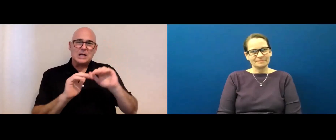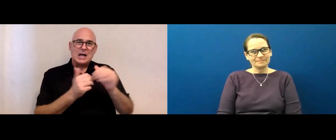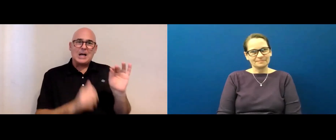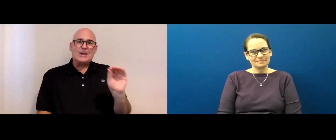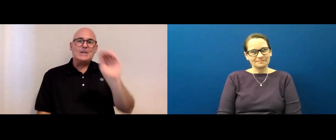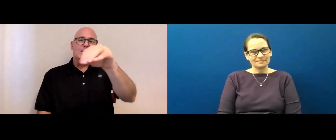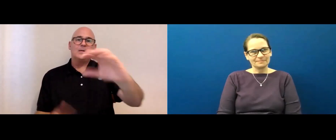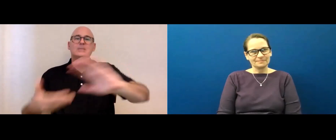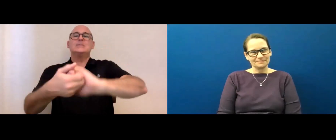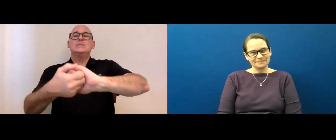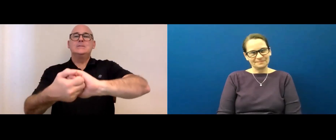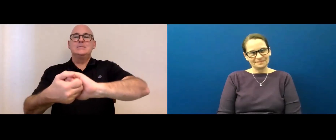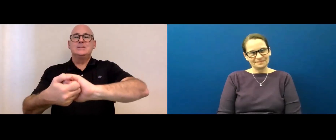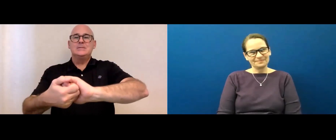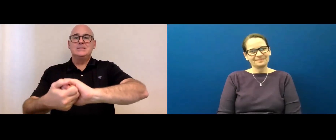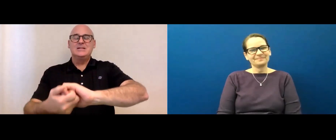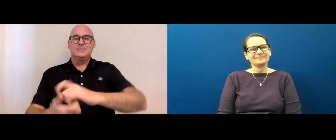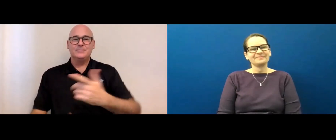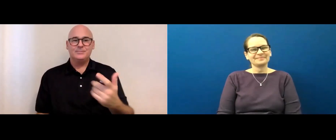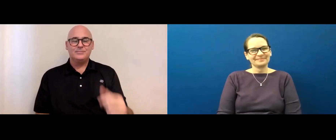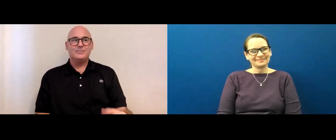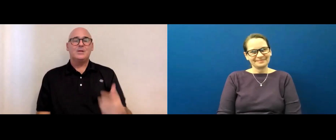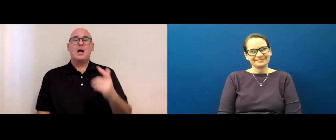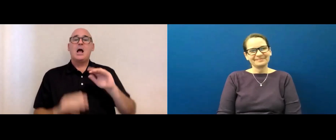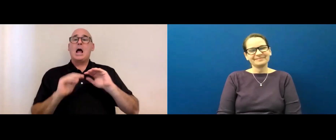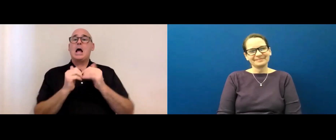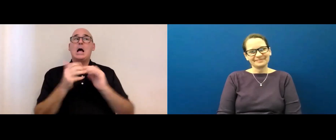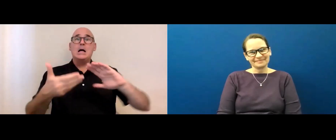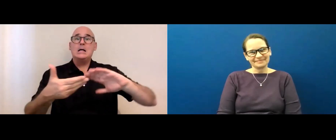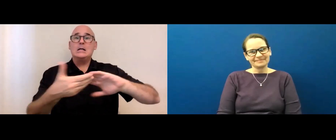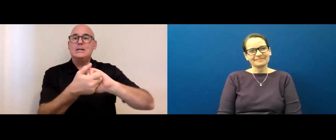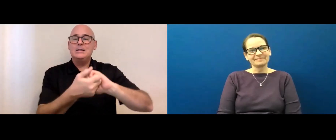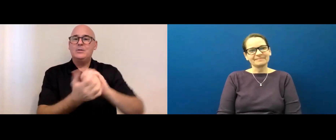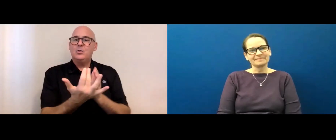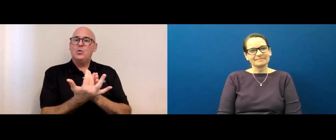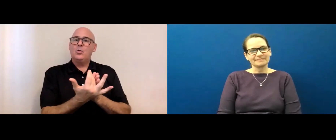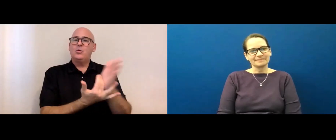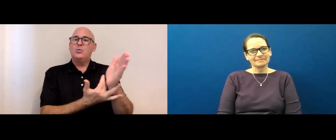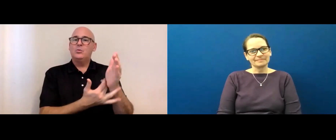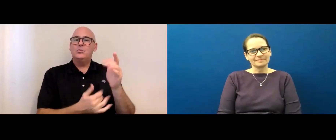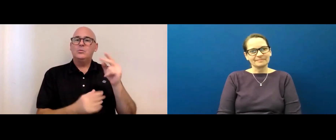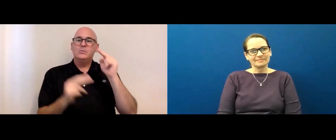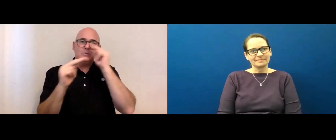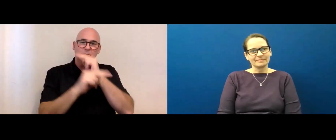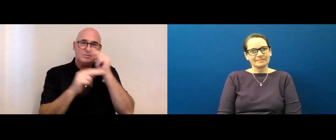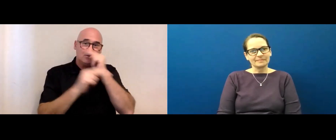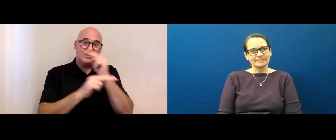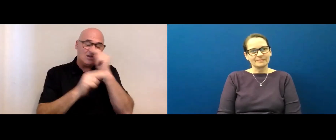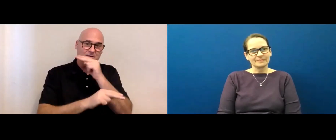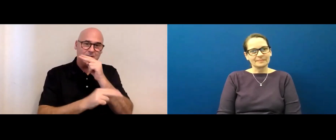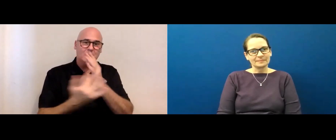love to come up with strategies that I can put in place to make people come together and I do that